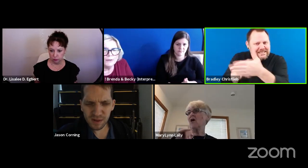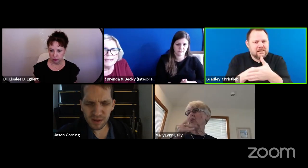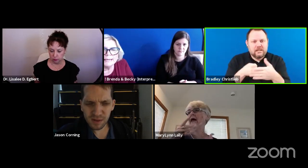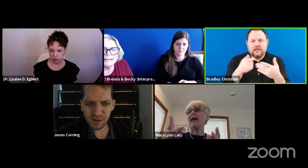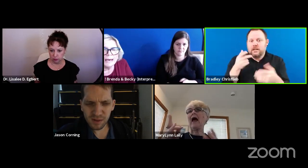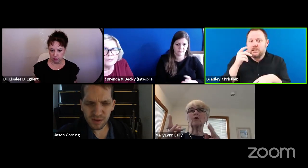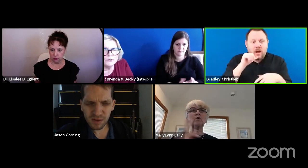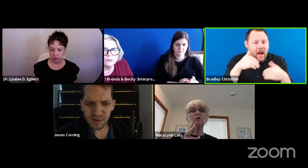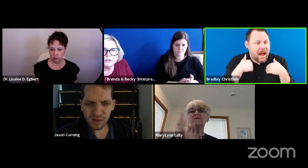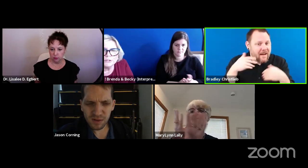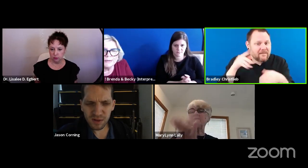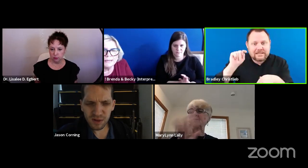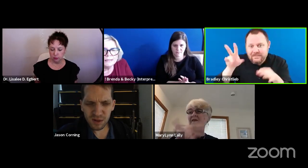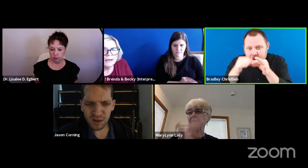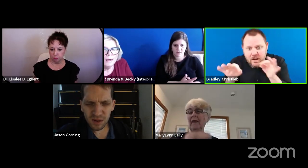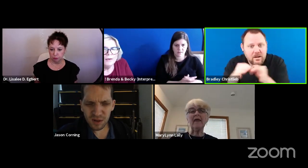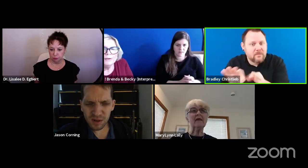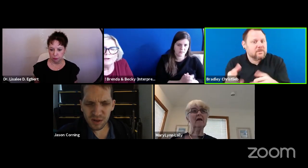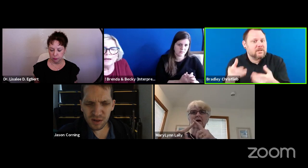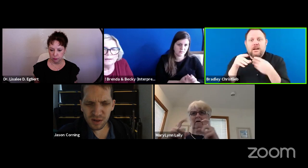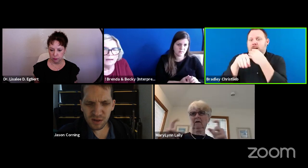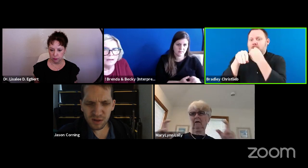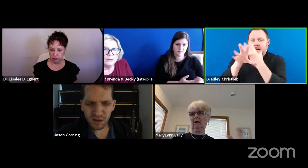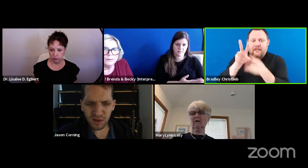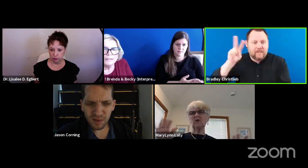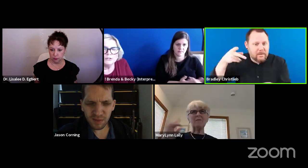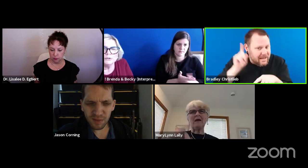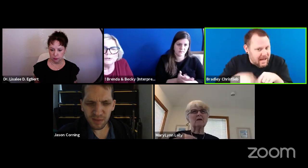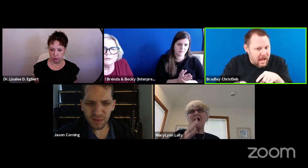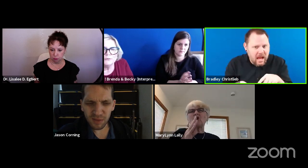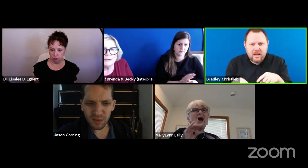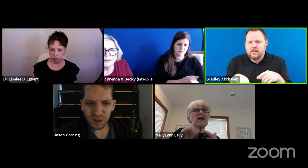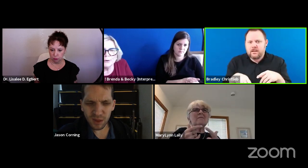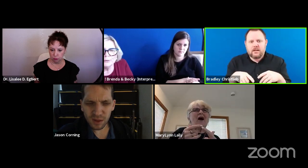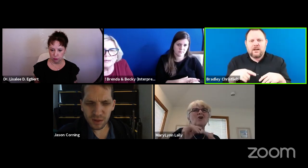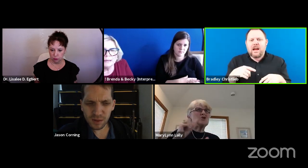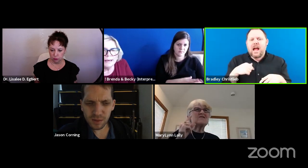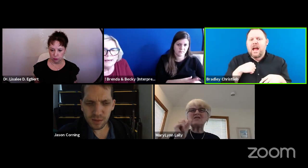They're not getting captions on their TVs. They're not permitted to use video relay.